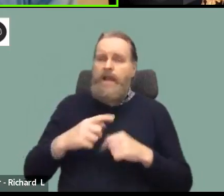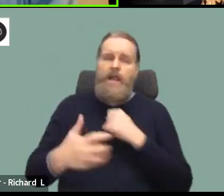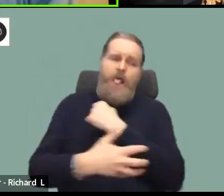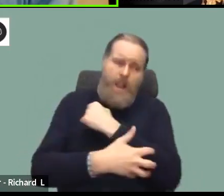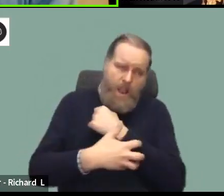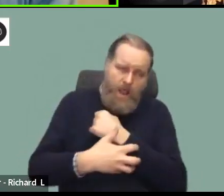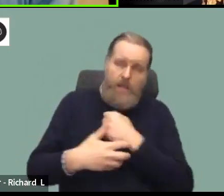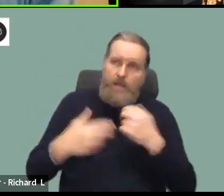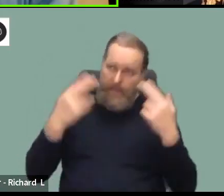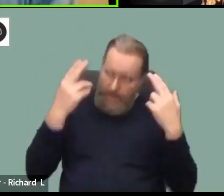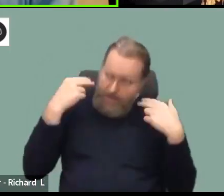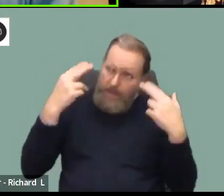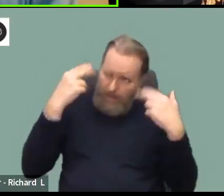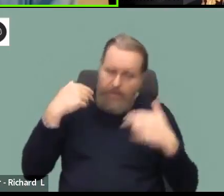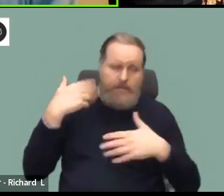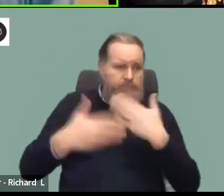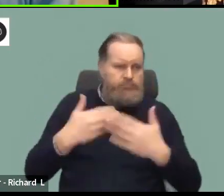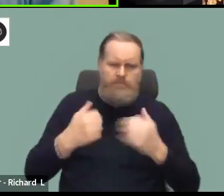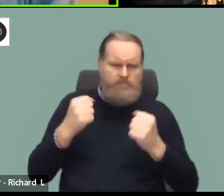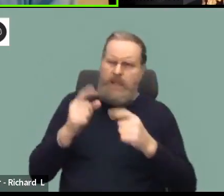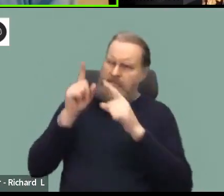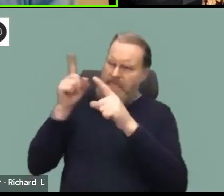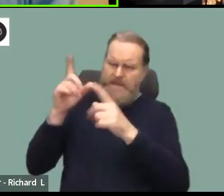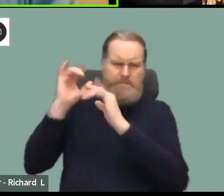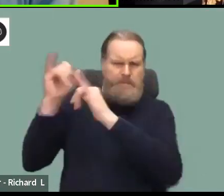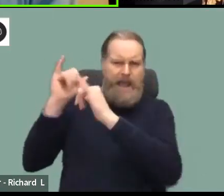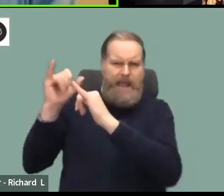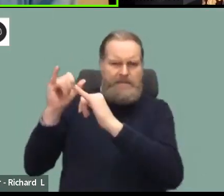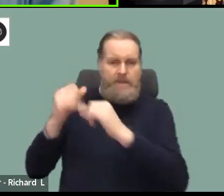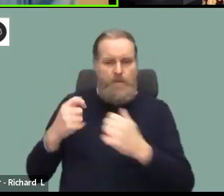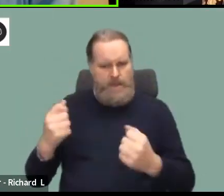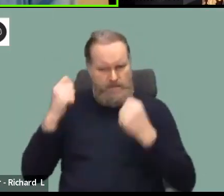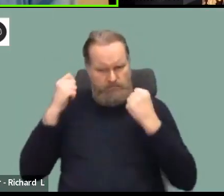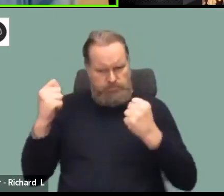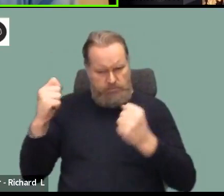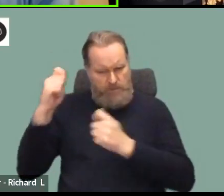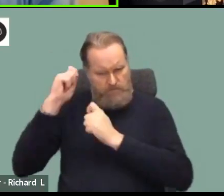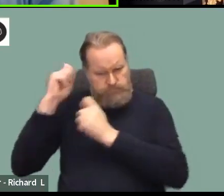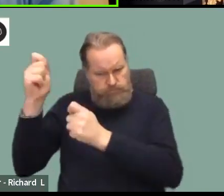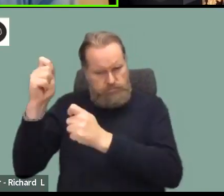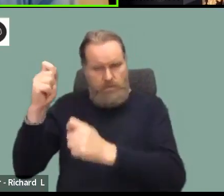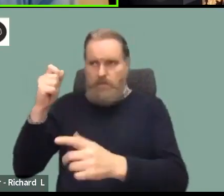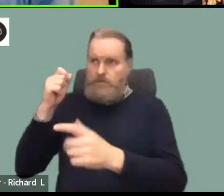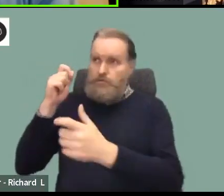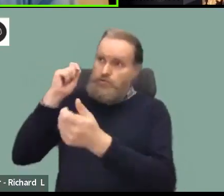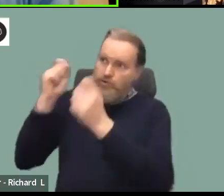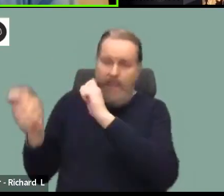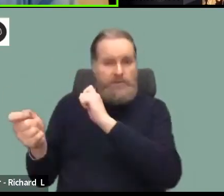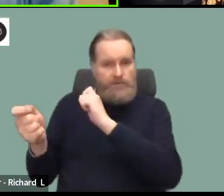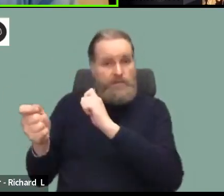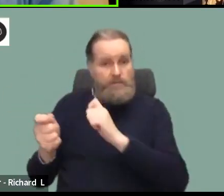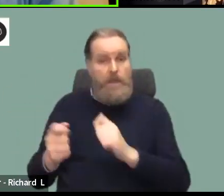deliver services in Poverty, and they'll get away with it. it, they're the enemy. We they're the enemy. We are standing together to win so solidarity with everyone coming out